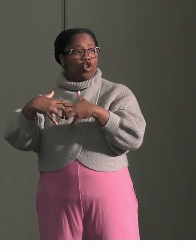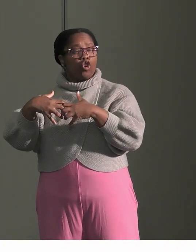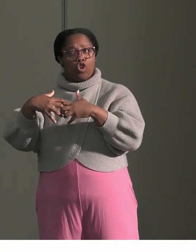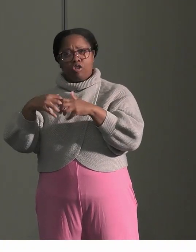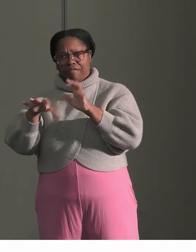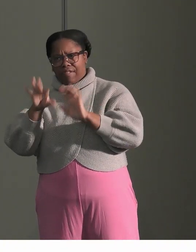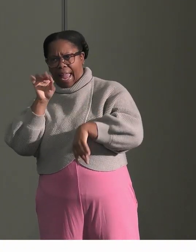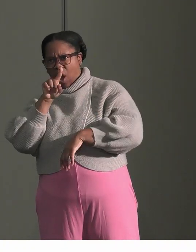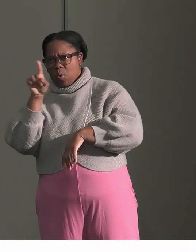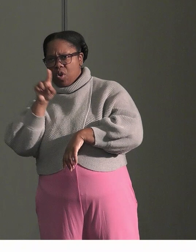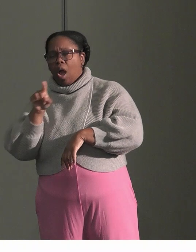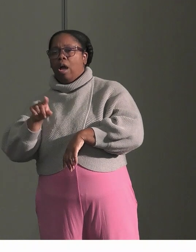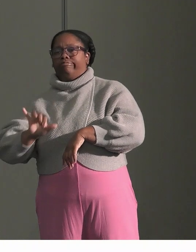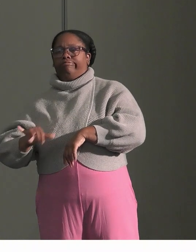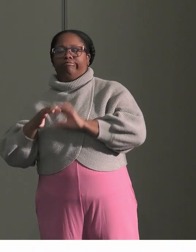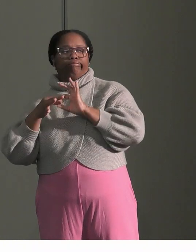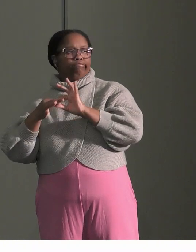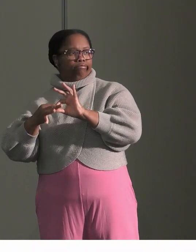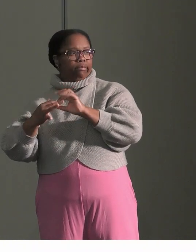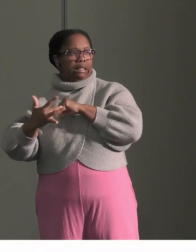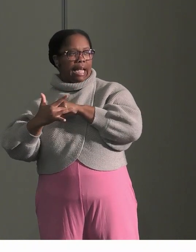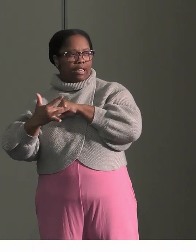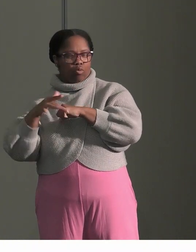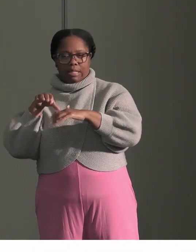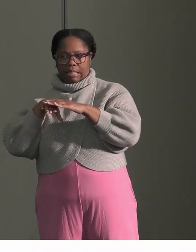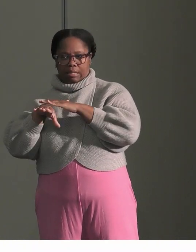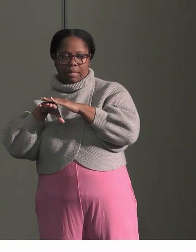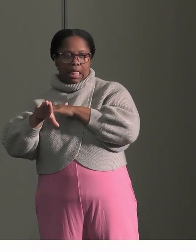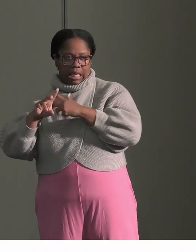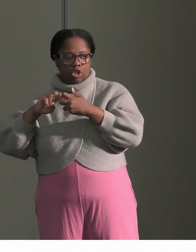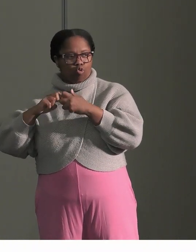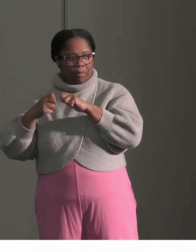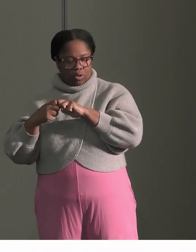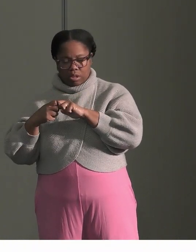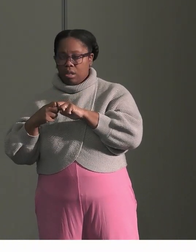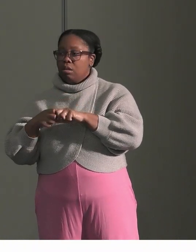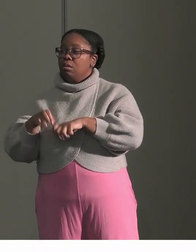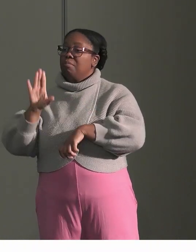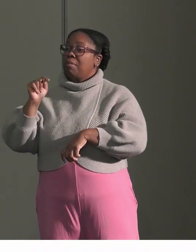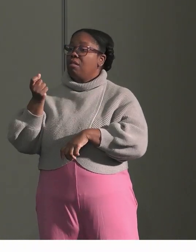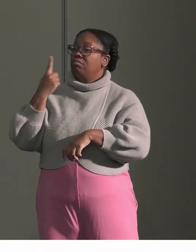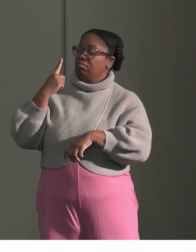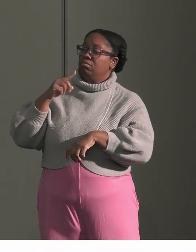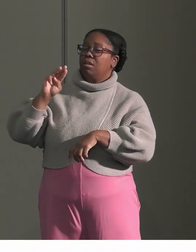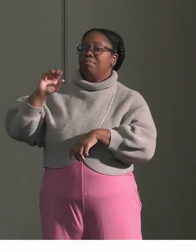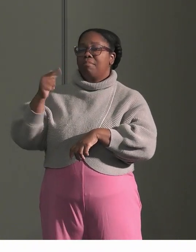were around technical accessibility troubles. But our magnification users still sitting at